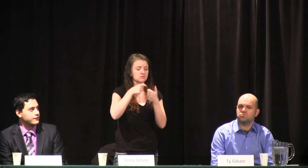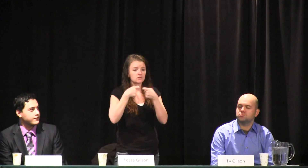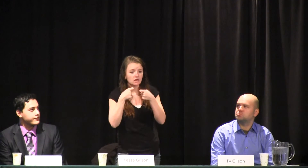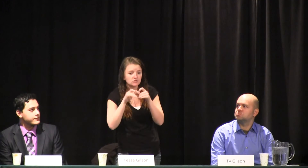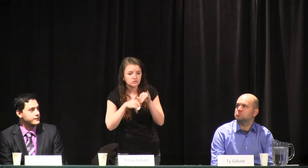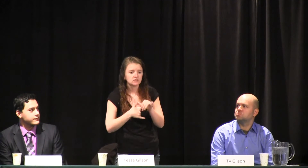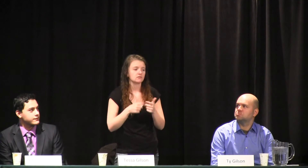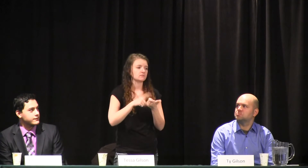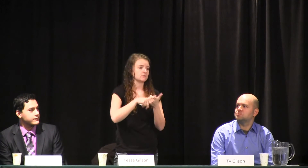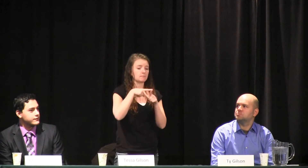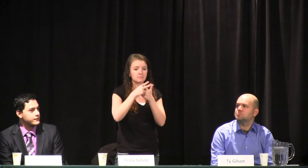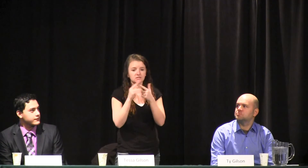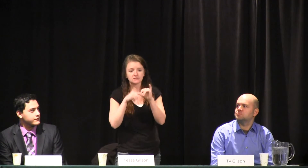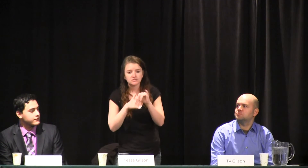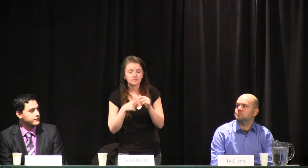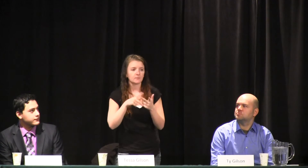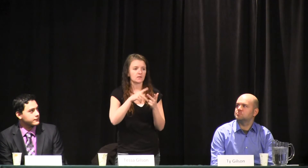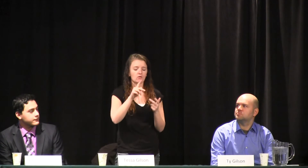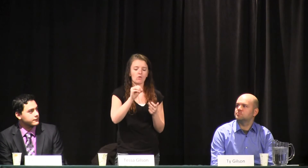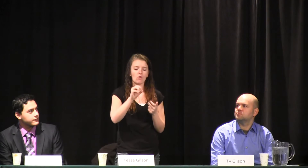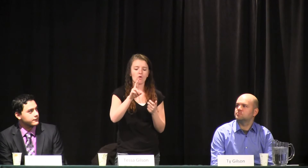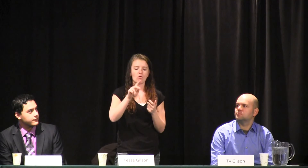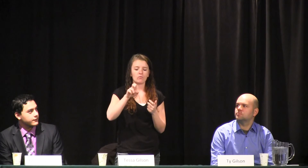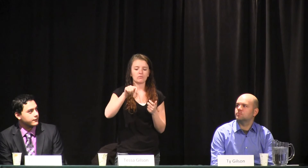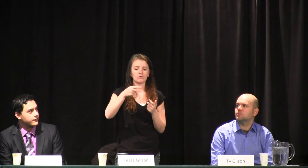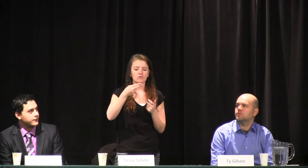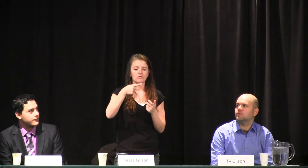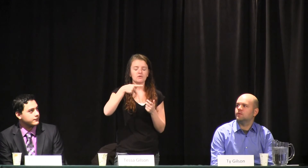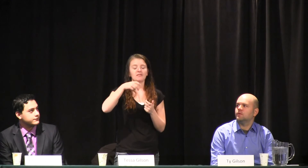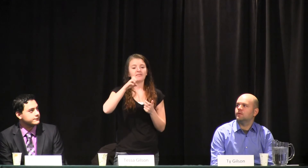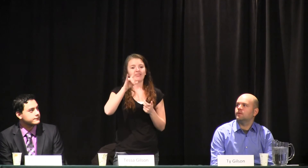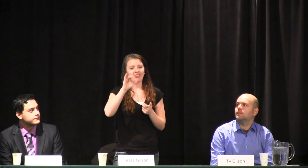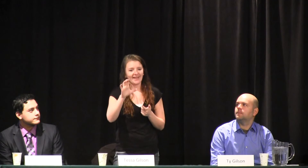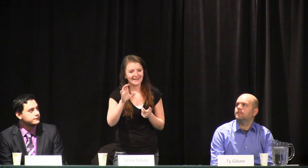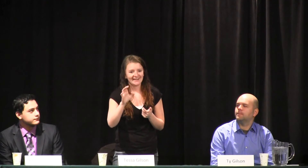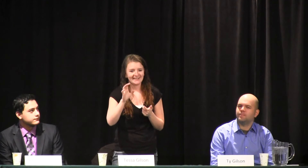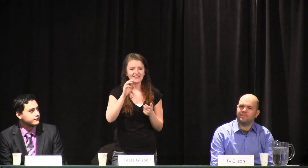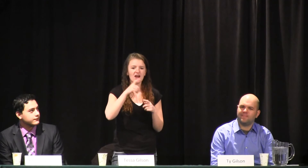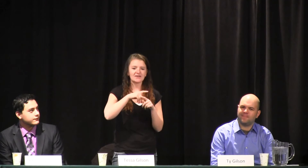So I got to go to Mayo Clinic and I learned about mechanical engineering and bio -- orthopedic engineering,